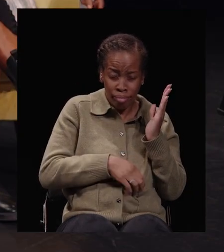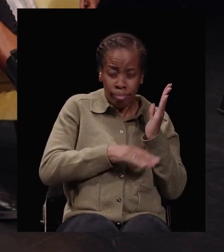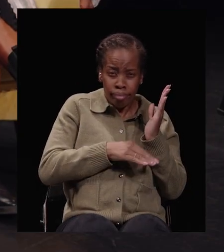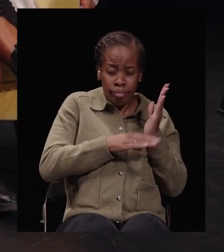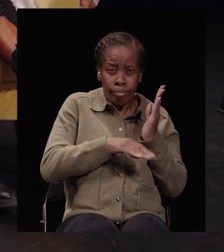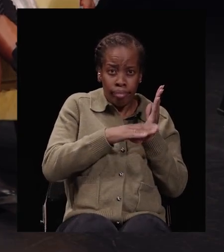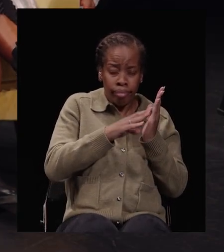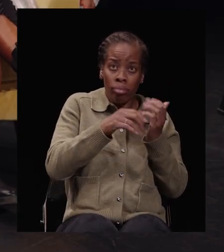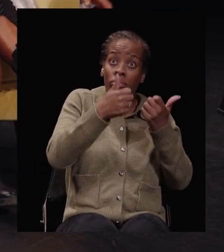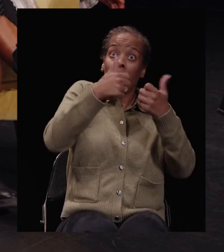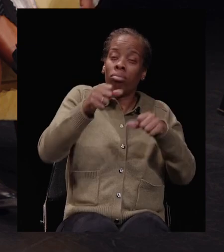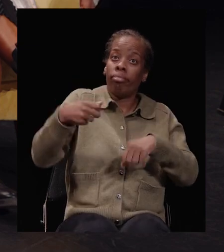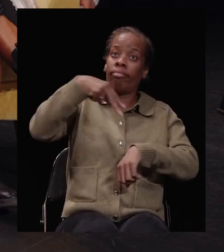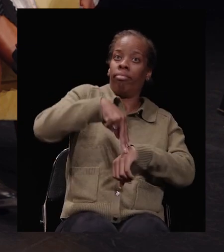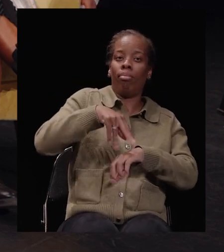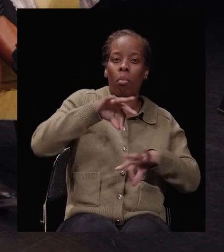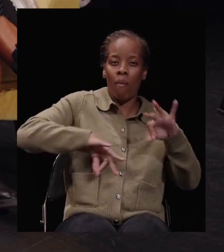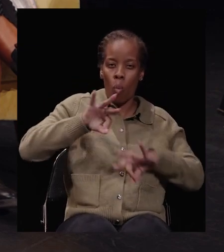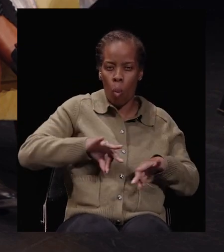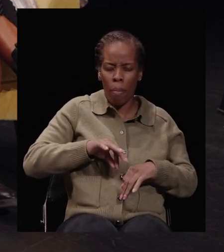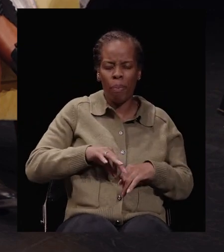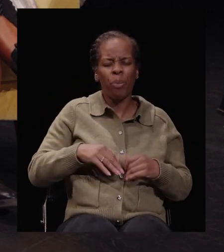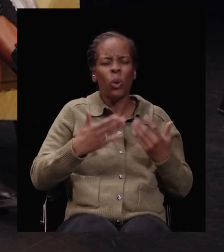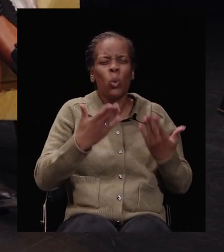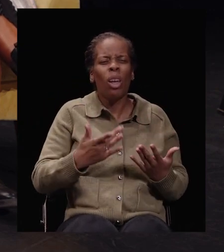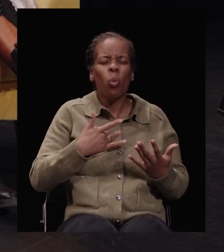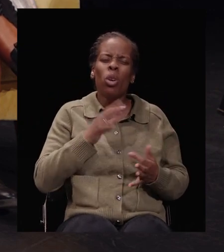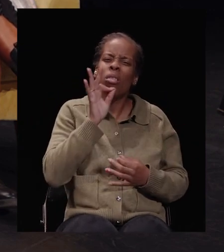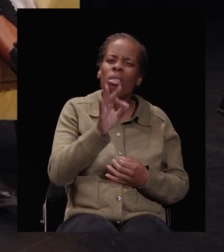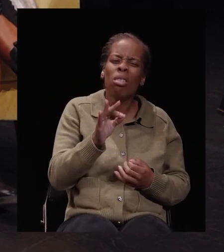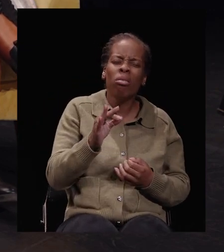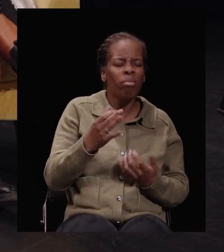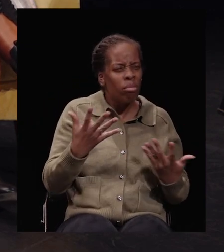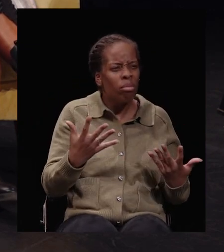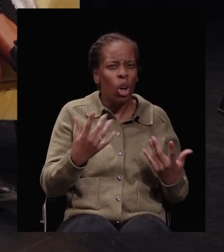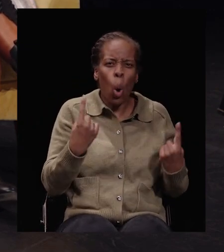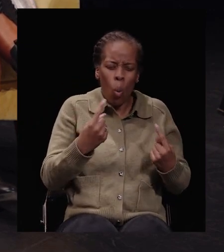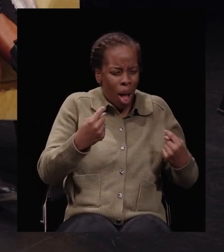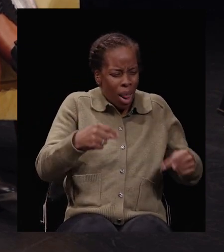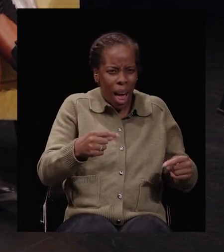So tonight we ask how does class shape who gets to create, who gets to stay and who gets to be celebrated?